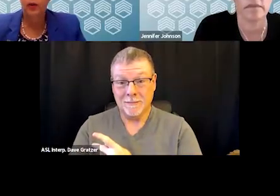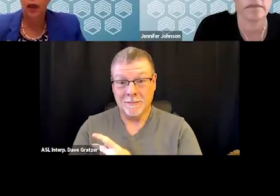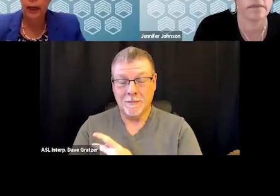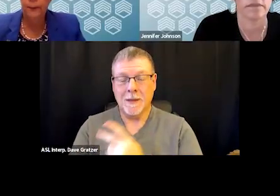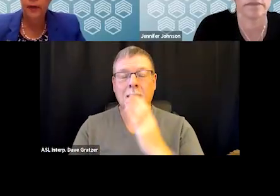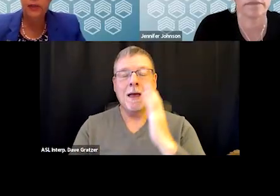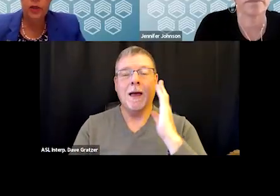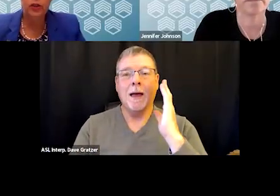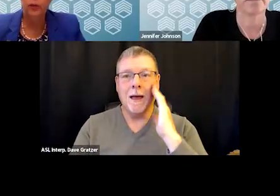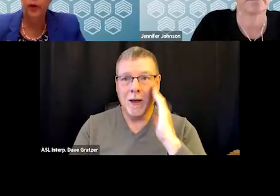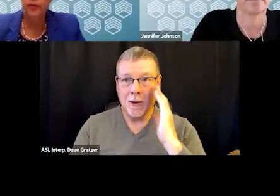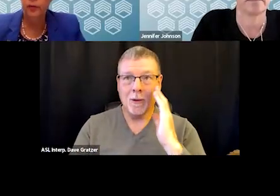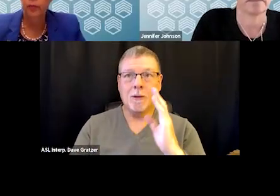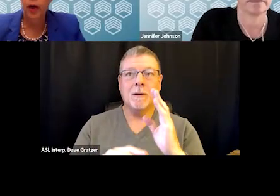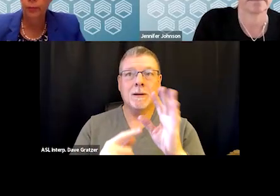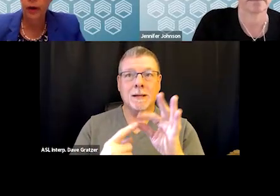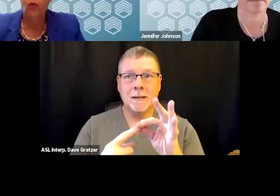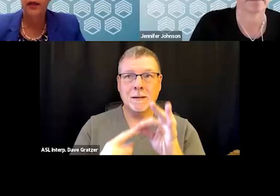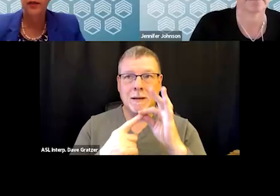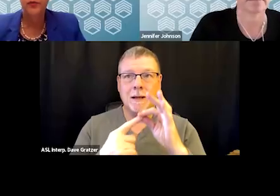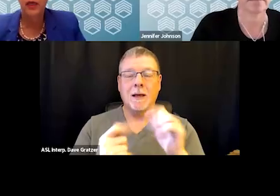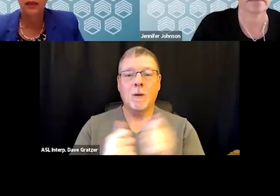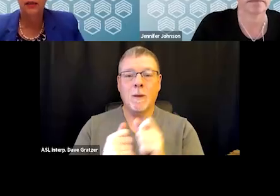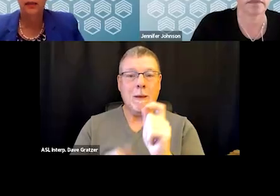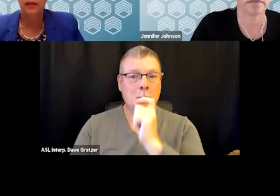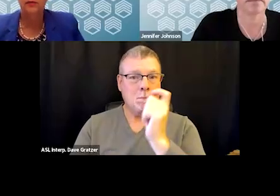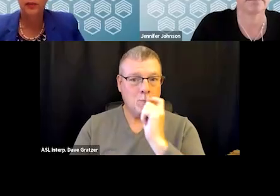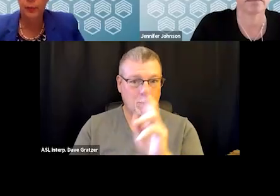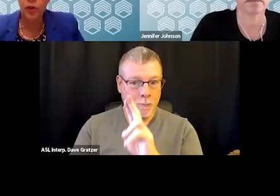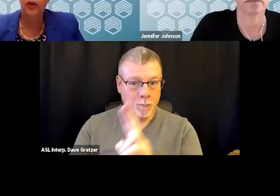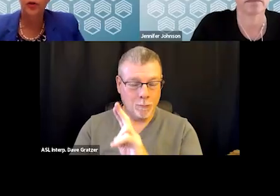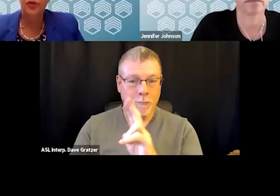I know, um, especially with m- uh, marijuana use and in, especially in